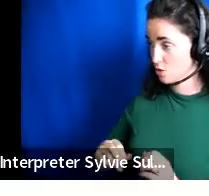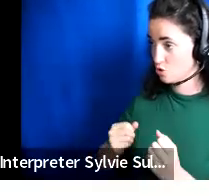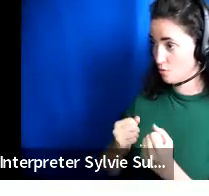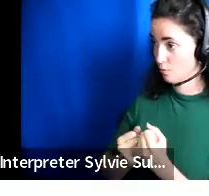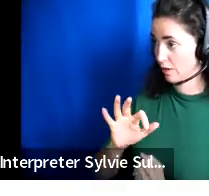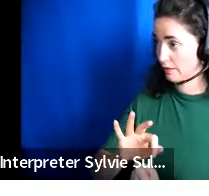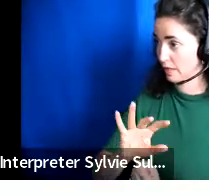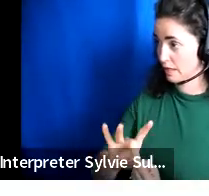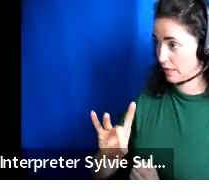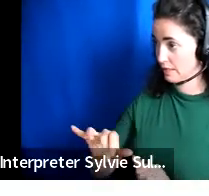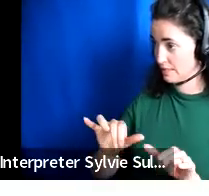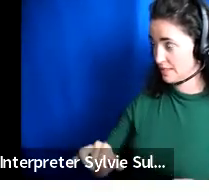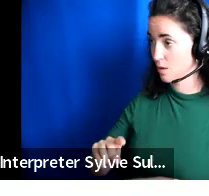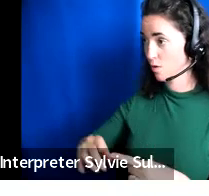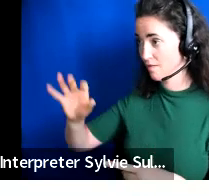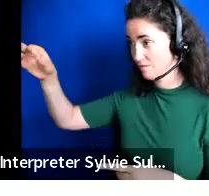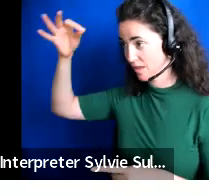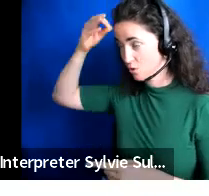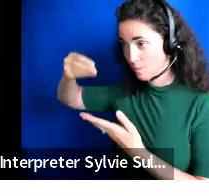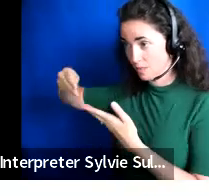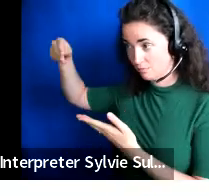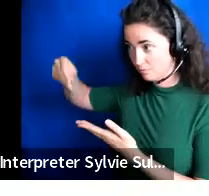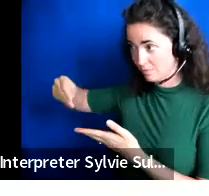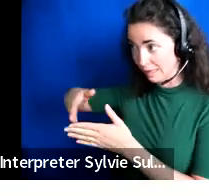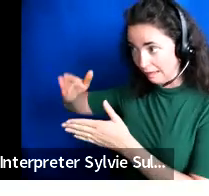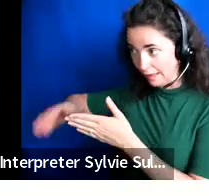Once the Federal startup funds in so great question jail.